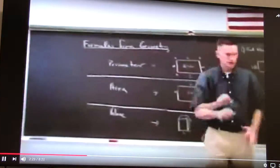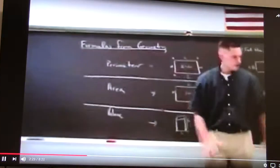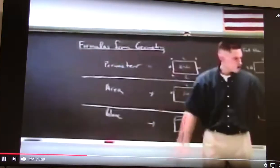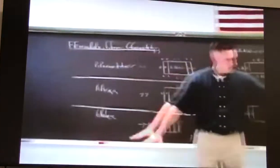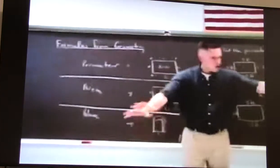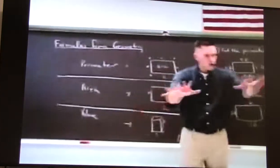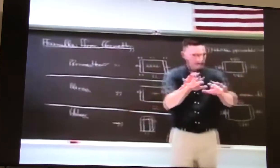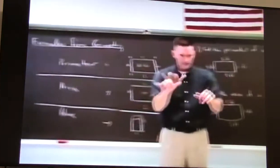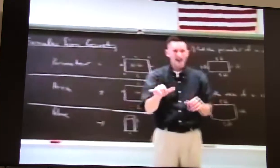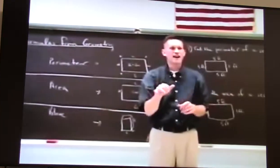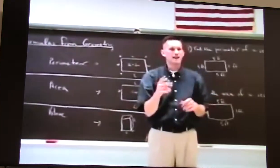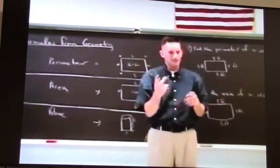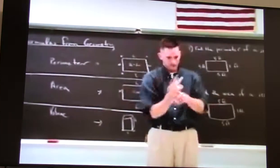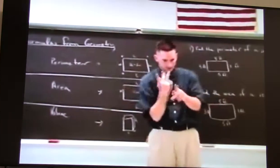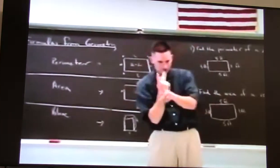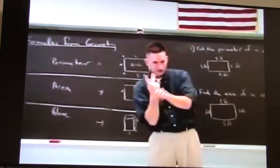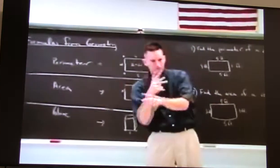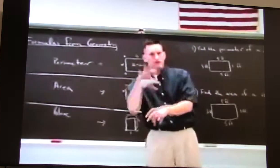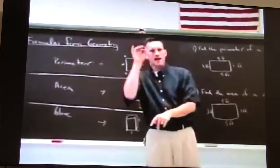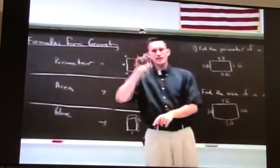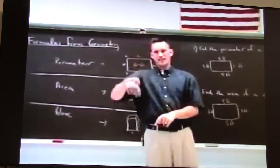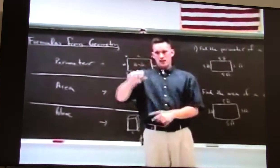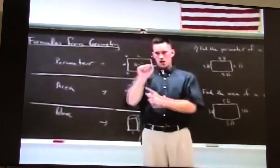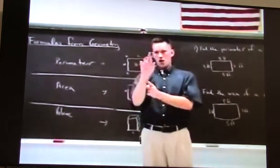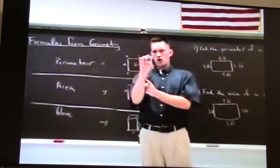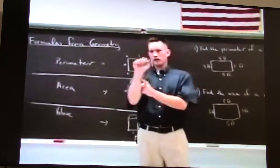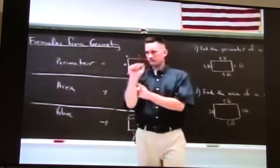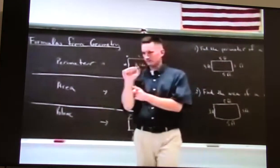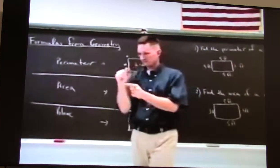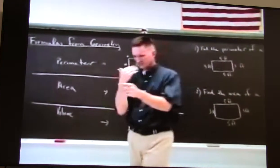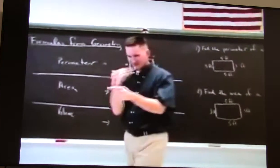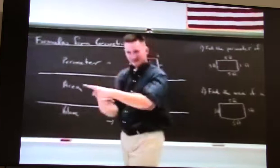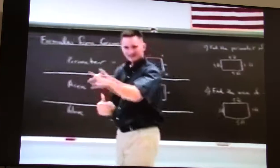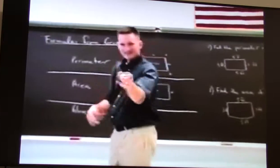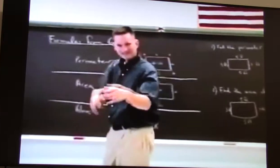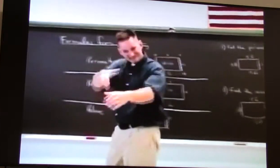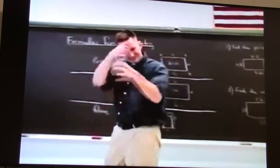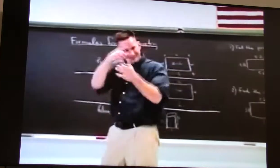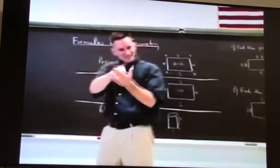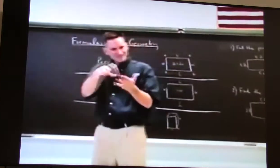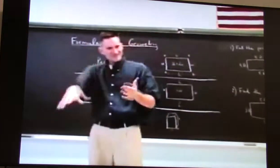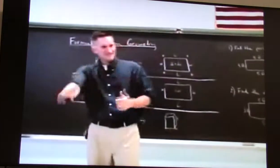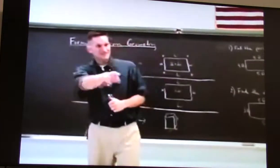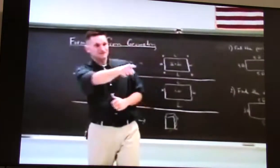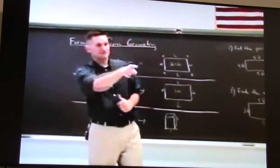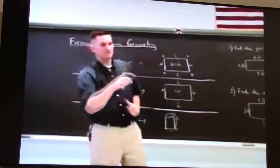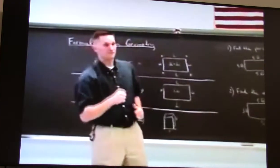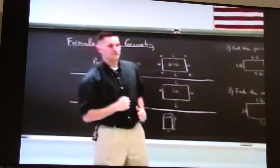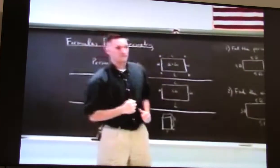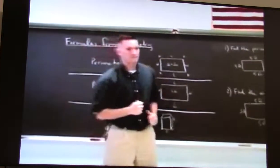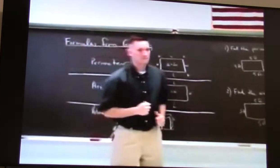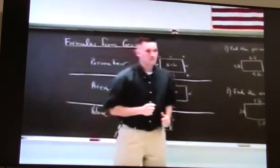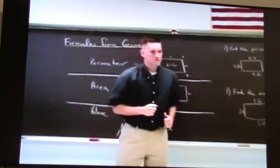just a bunch of different, so say if you have an area and you are wanting to put tiles in